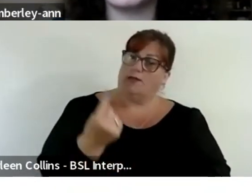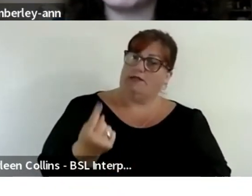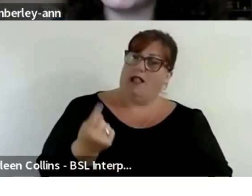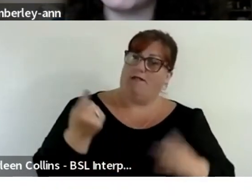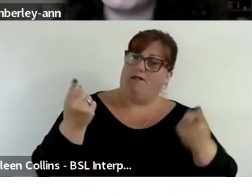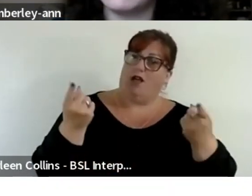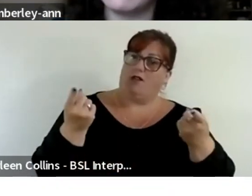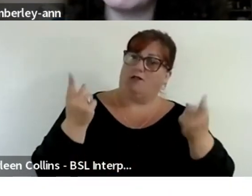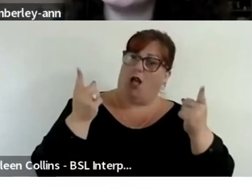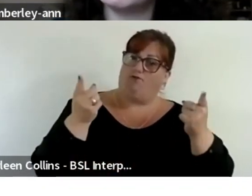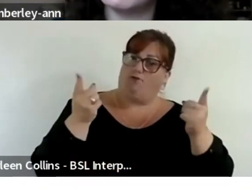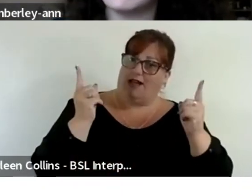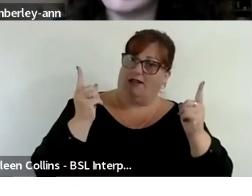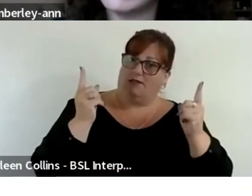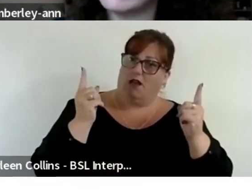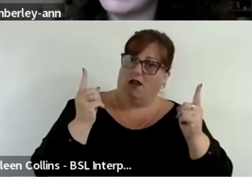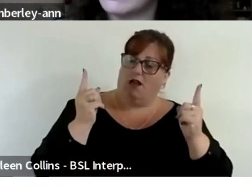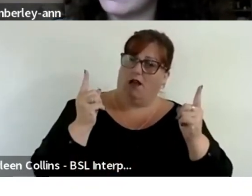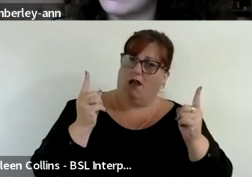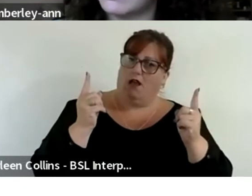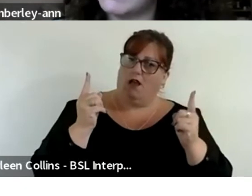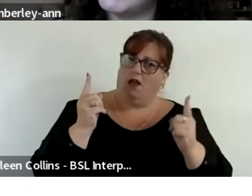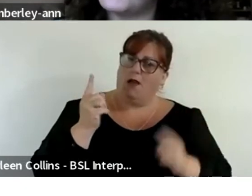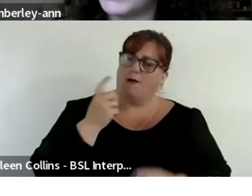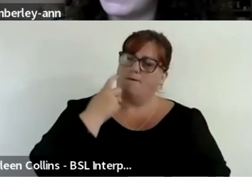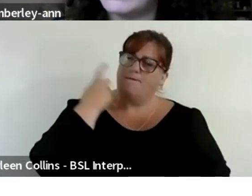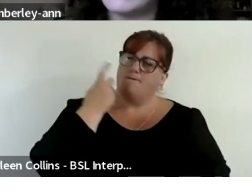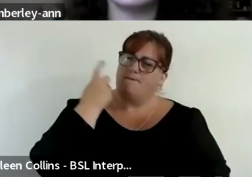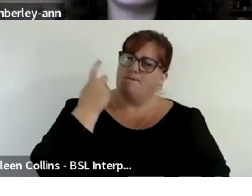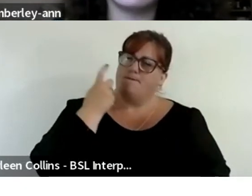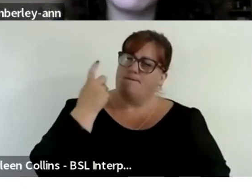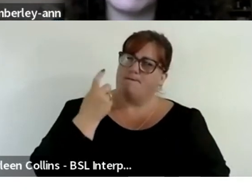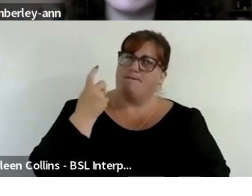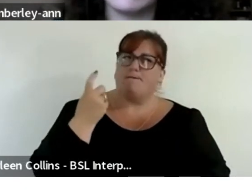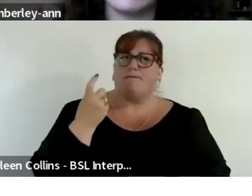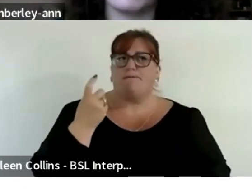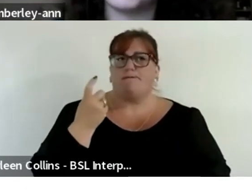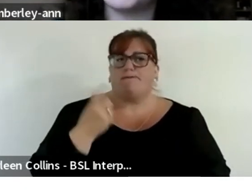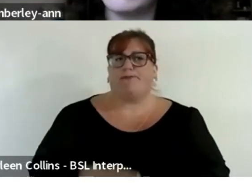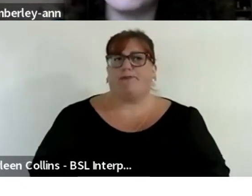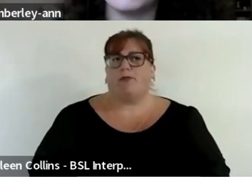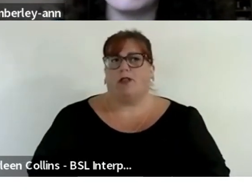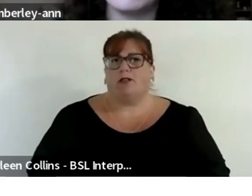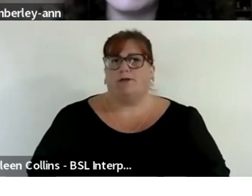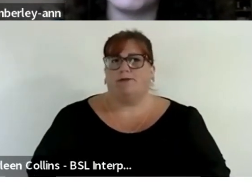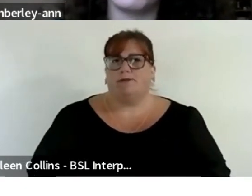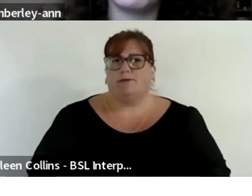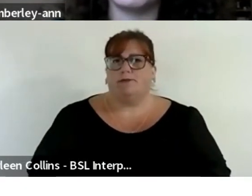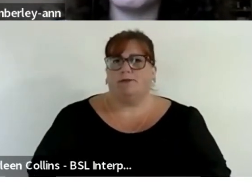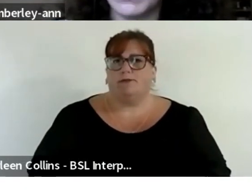of your career have you noticed any differences or changes in how you